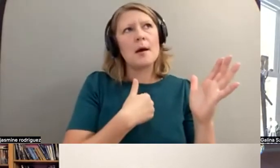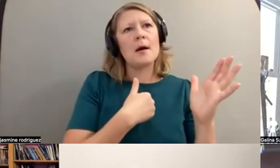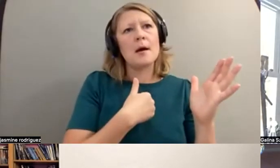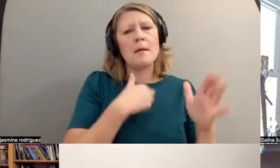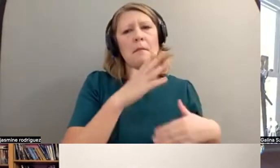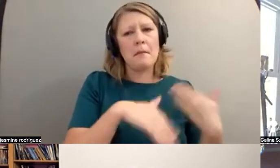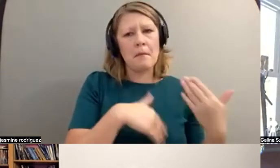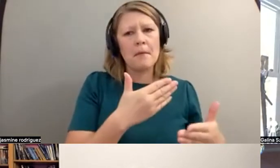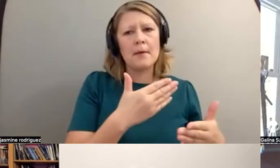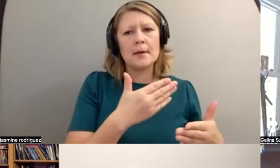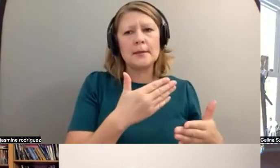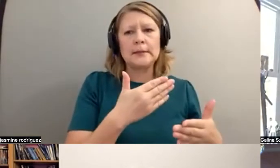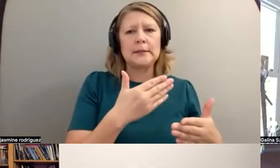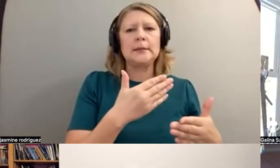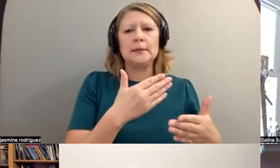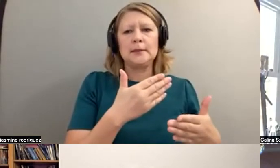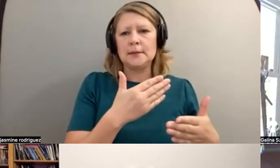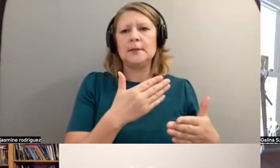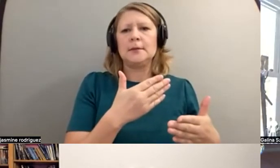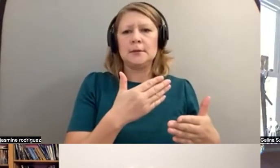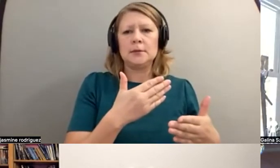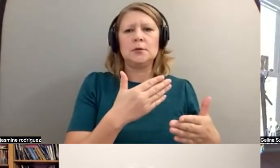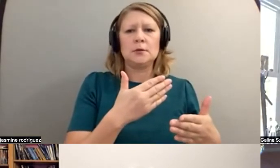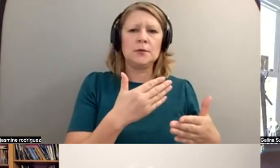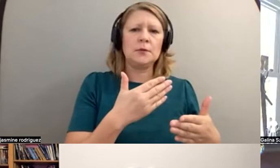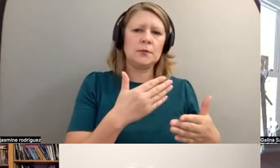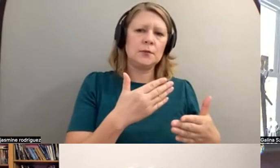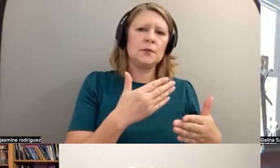that has essence of drawings, but totally different.